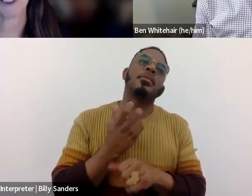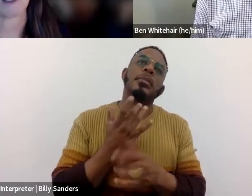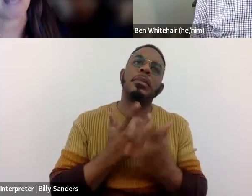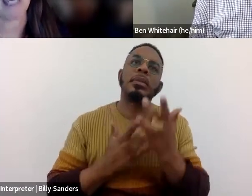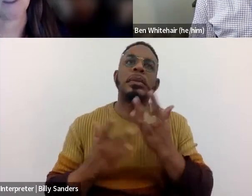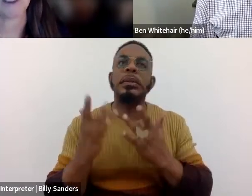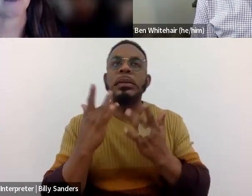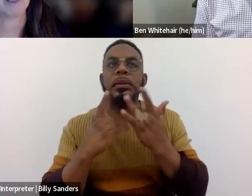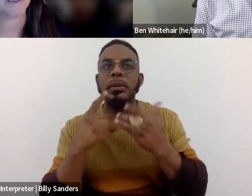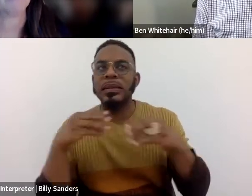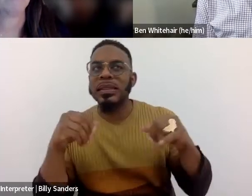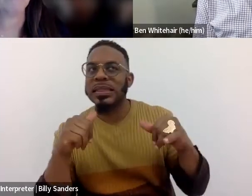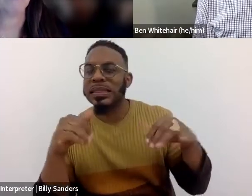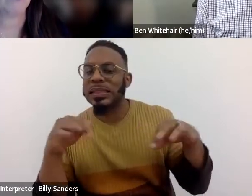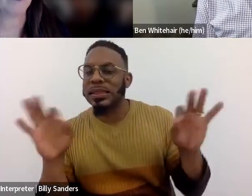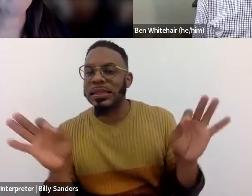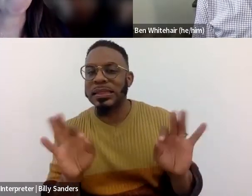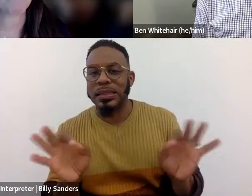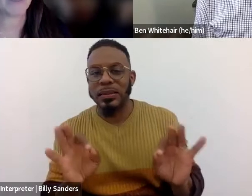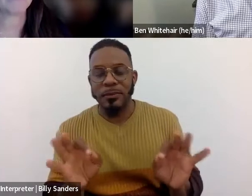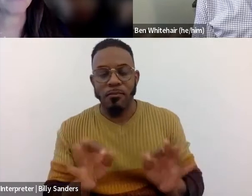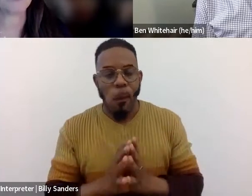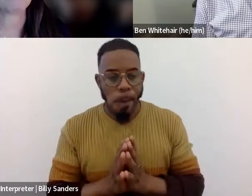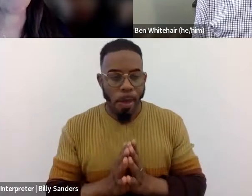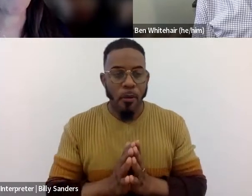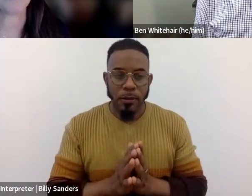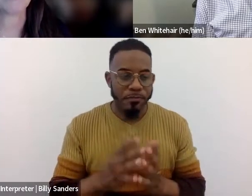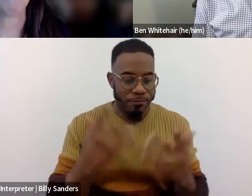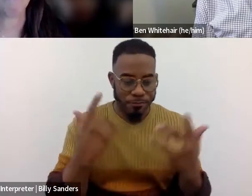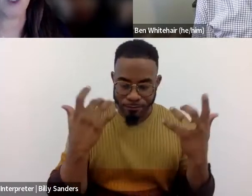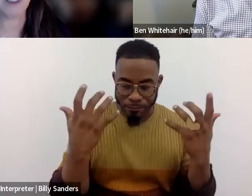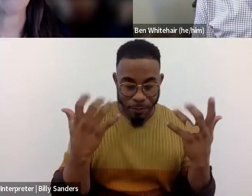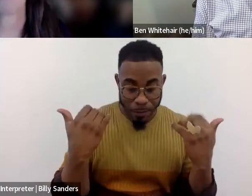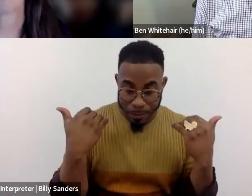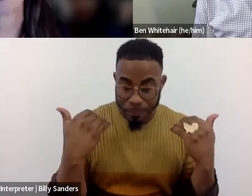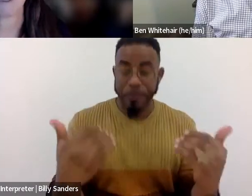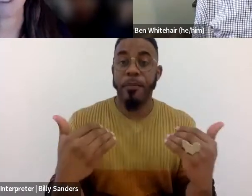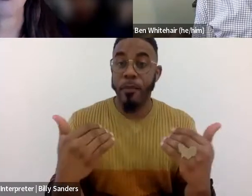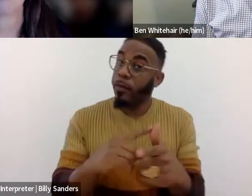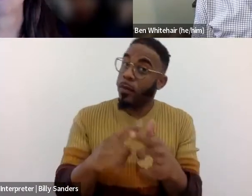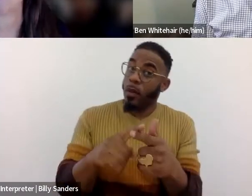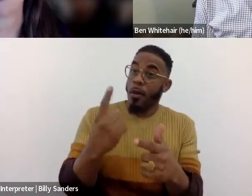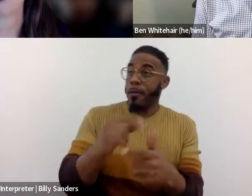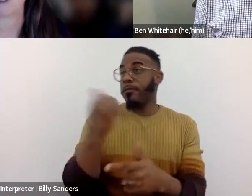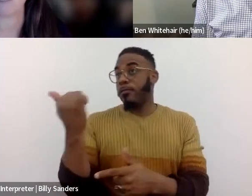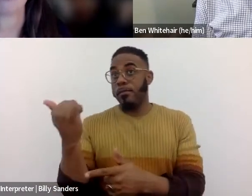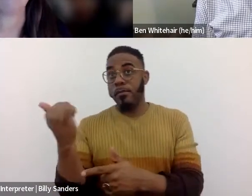because the pay wasn't great and they just wanted to move on or somebody else was looking at them